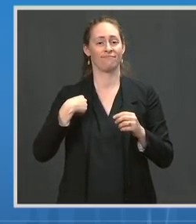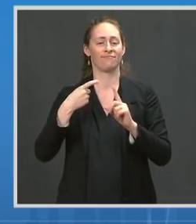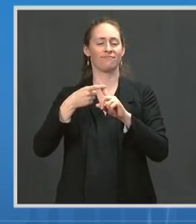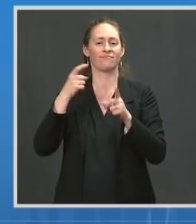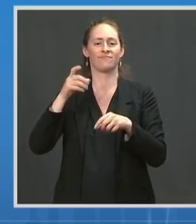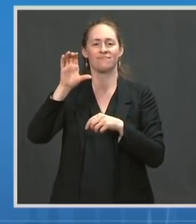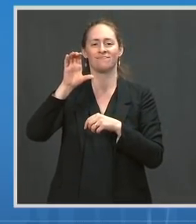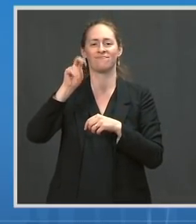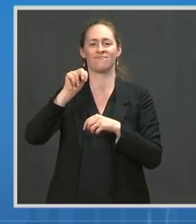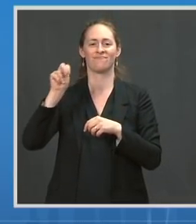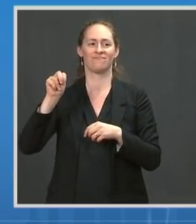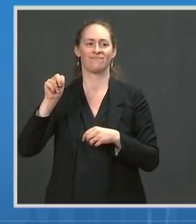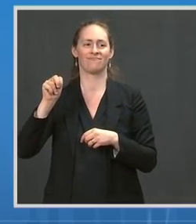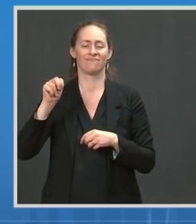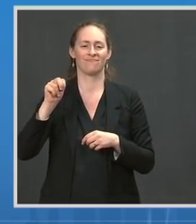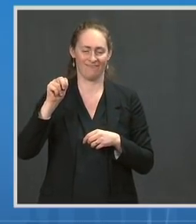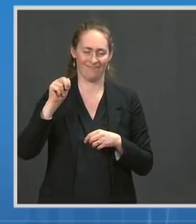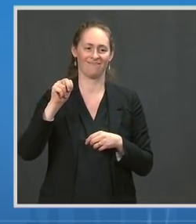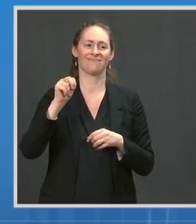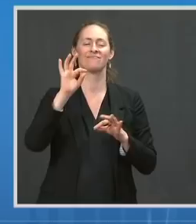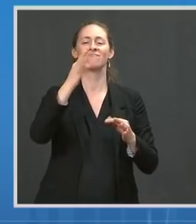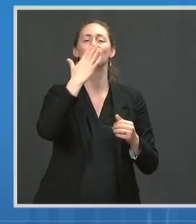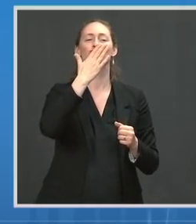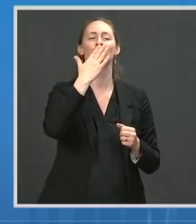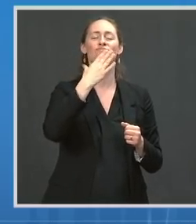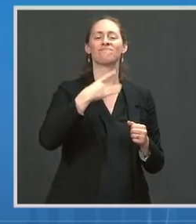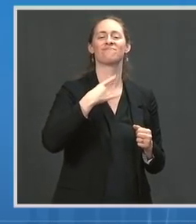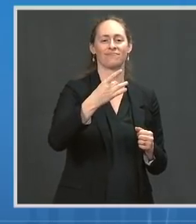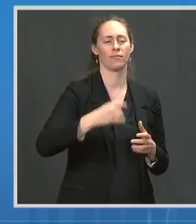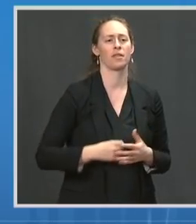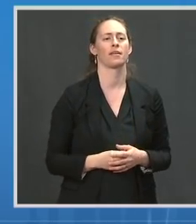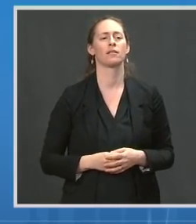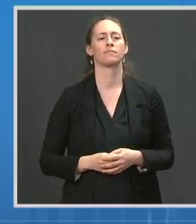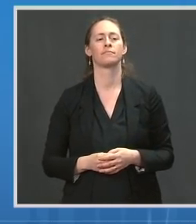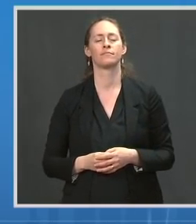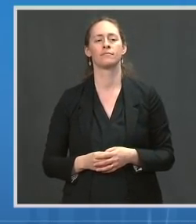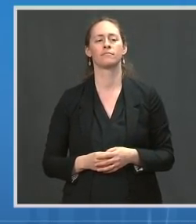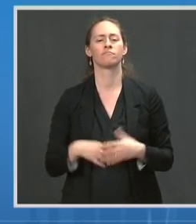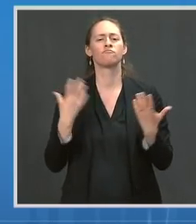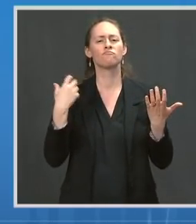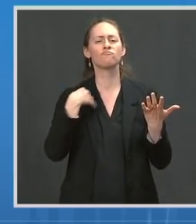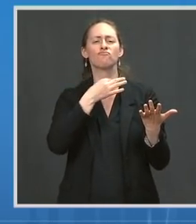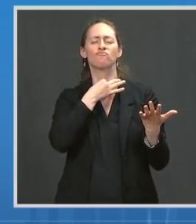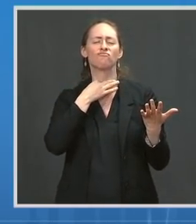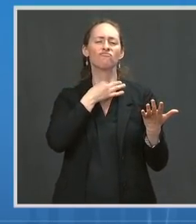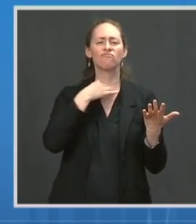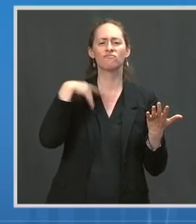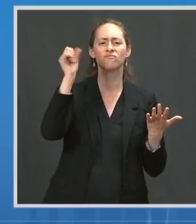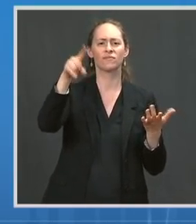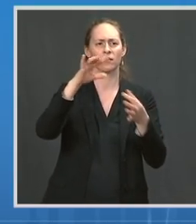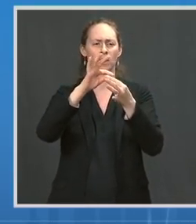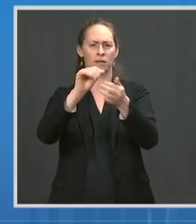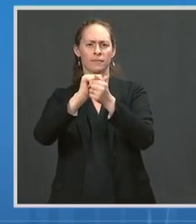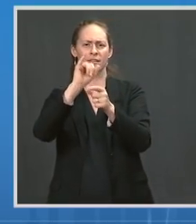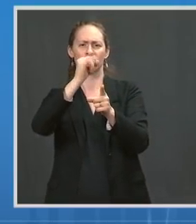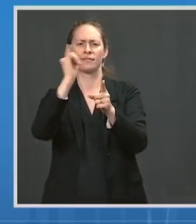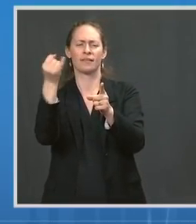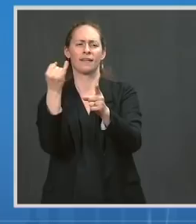The Press: Thanks so much. My question is on the J&J vaccine. Since you just announced that the vaccine advisors to the CDC